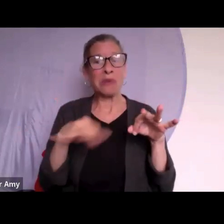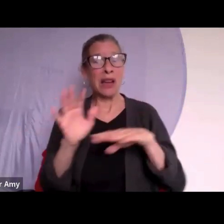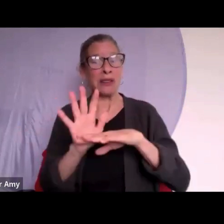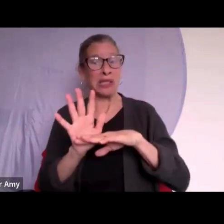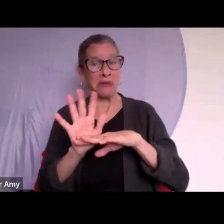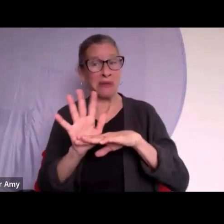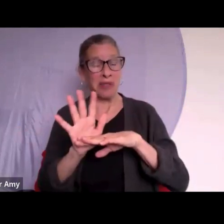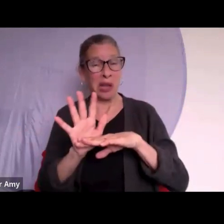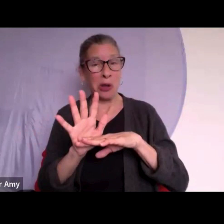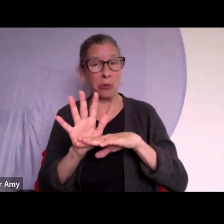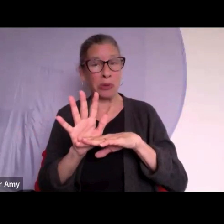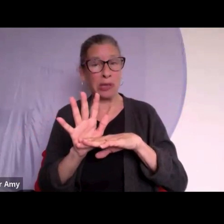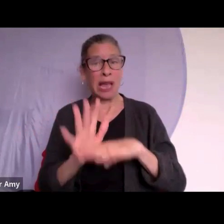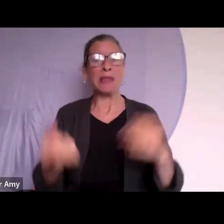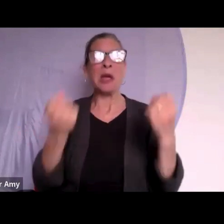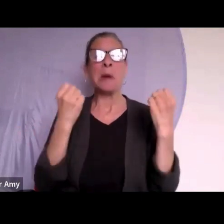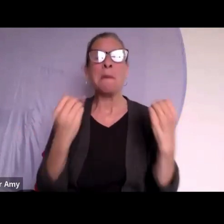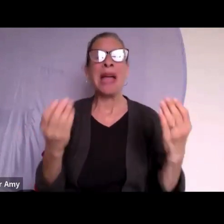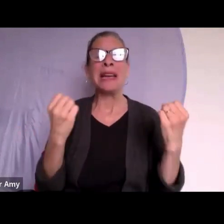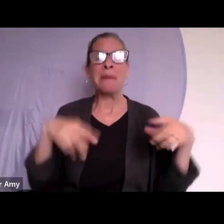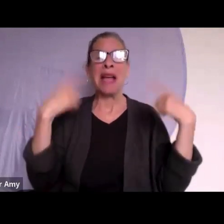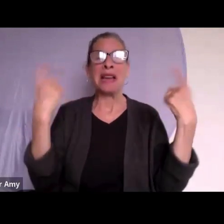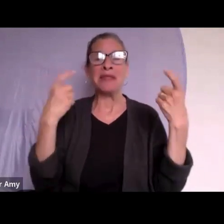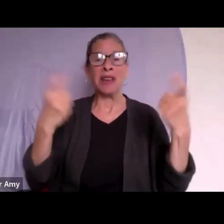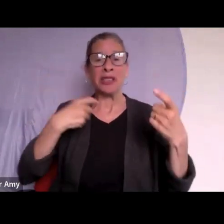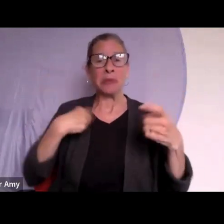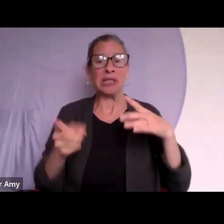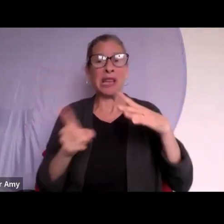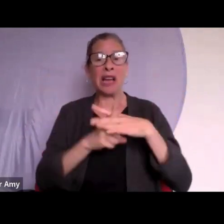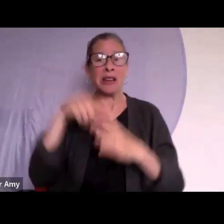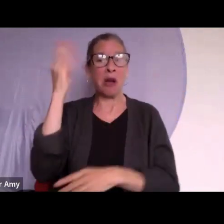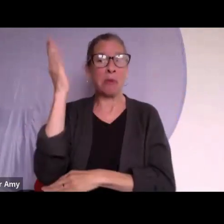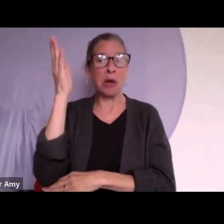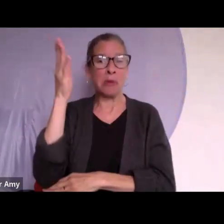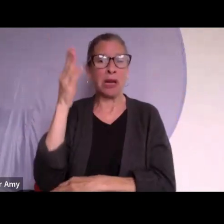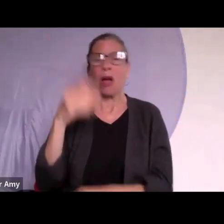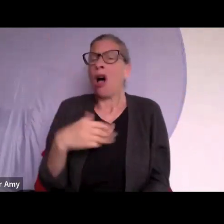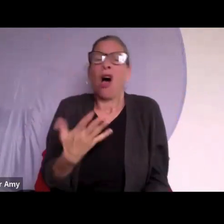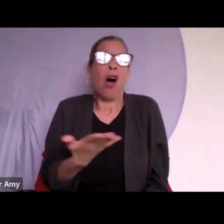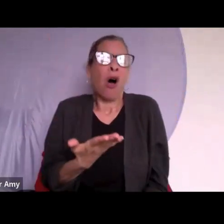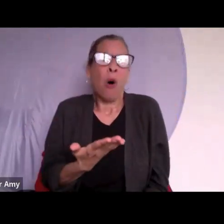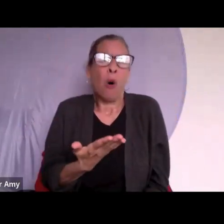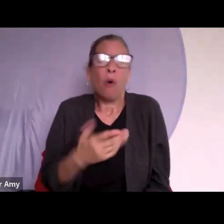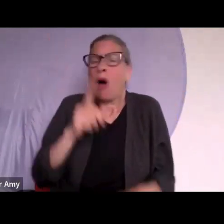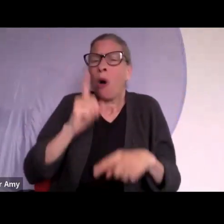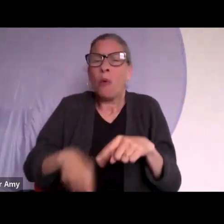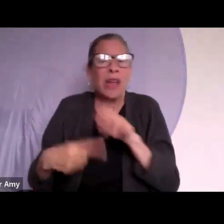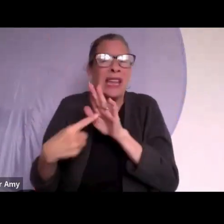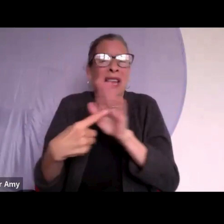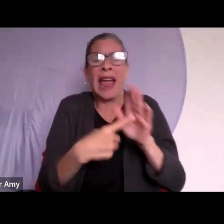so many film festivals that I speak to that say, "oh, we can't "show captions, it'll upset our audience". But they will show